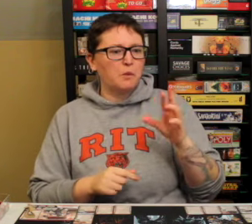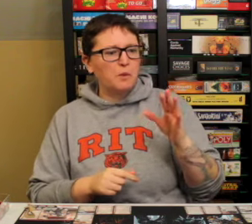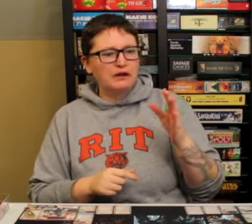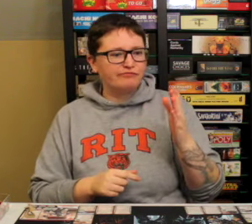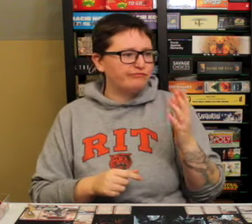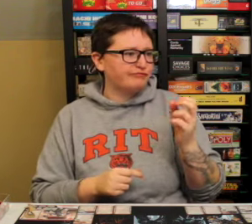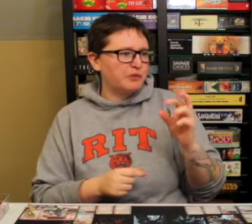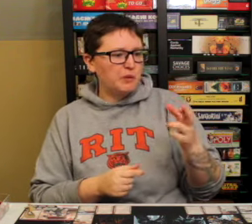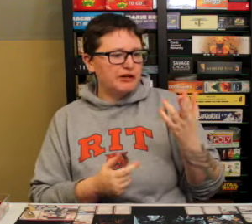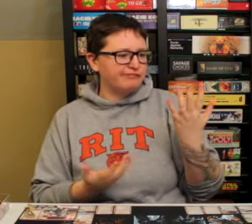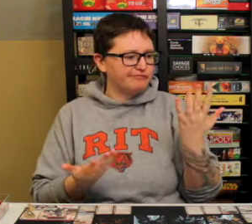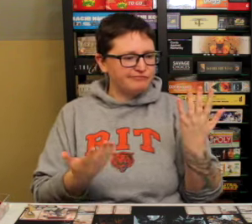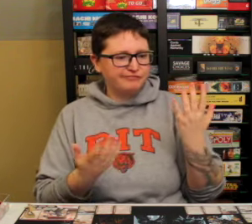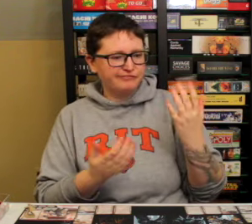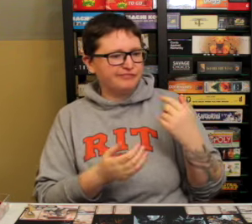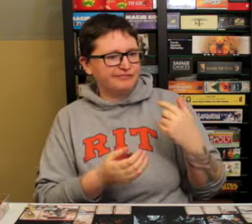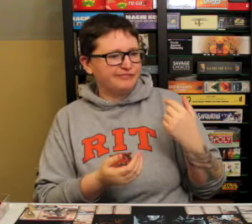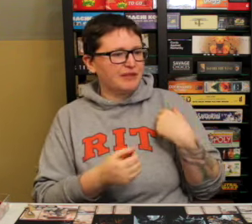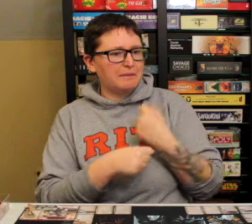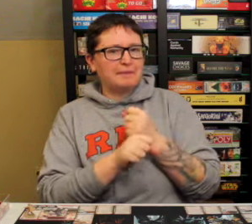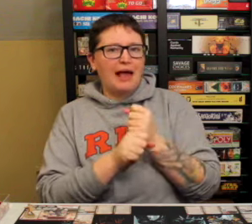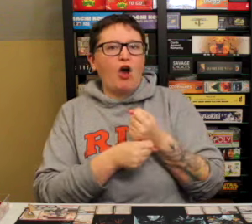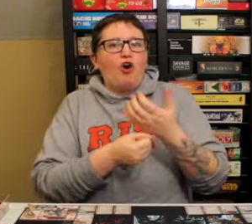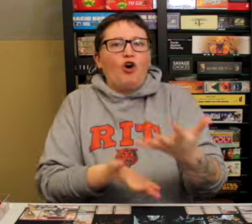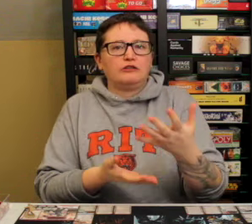I want to either get revenge....